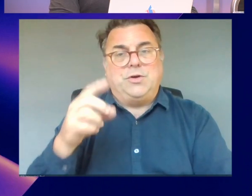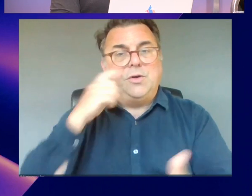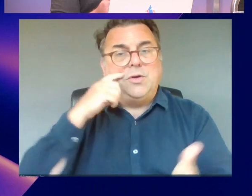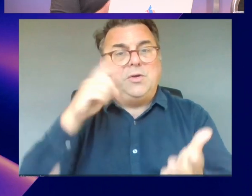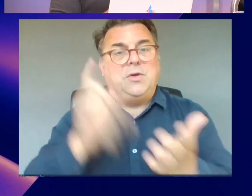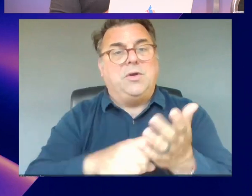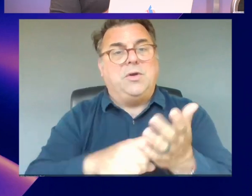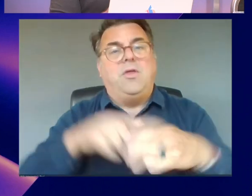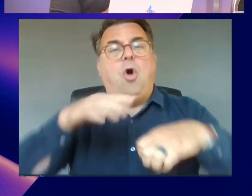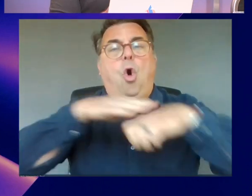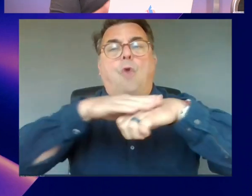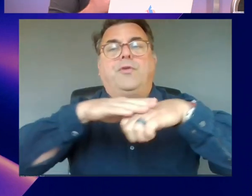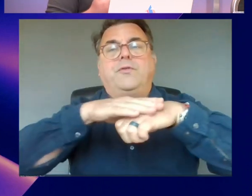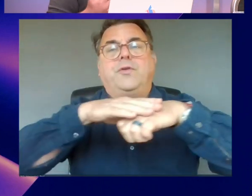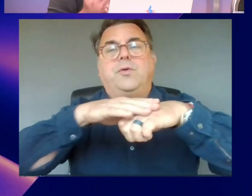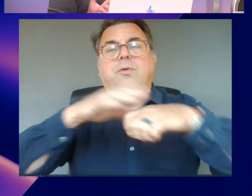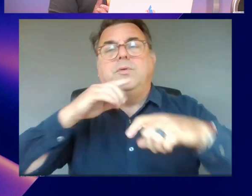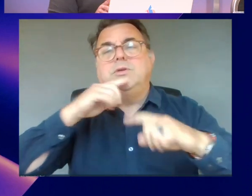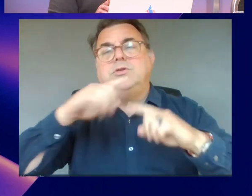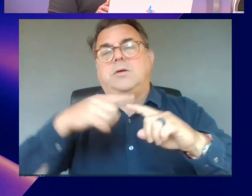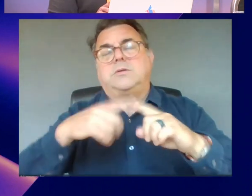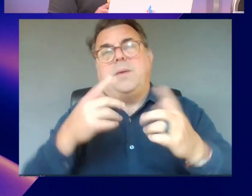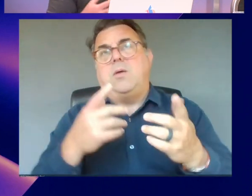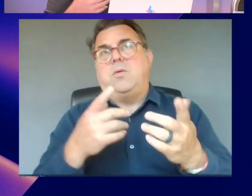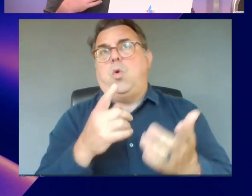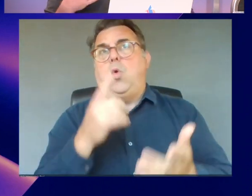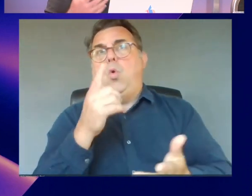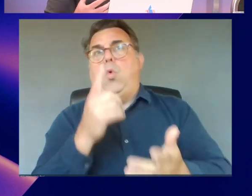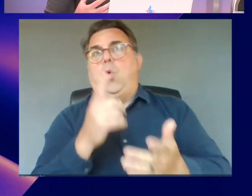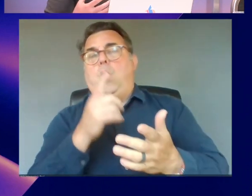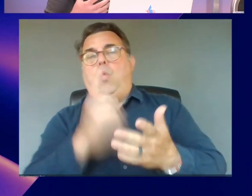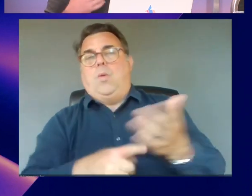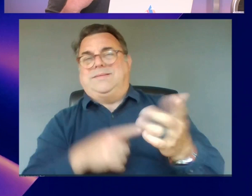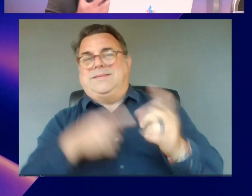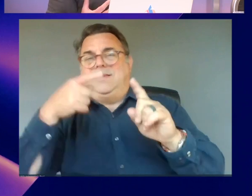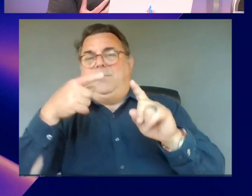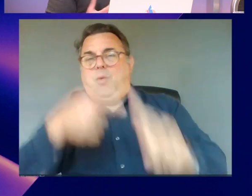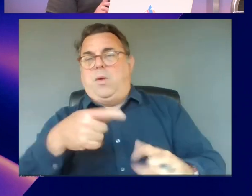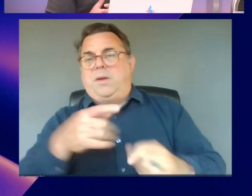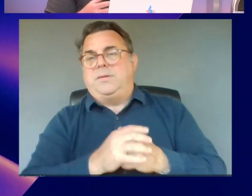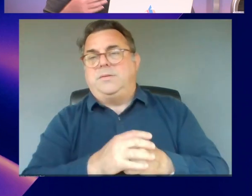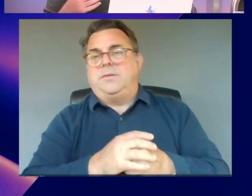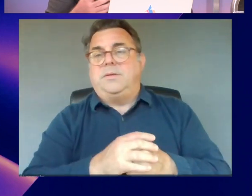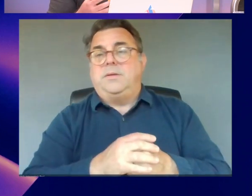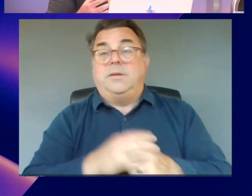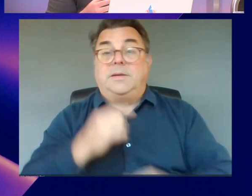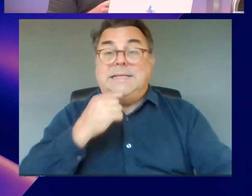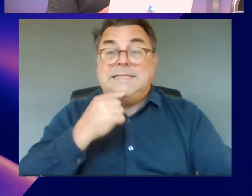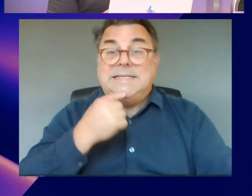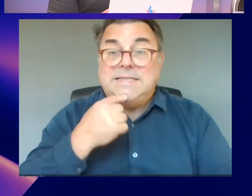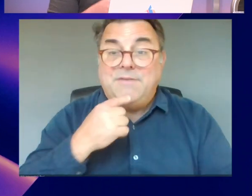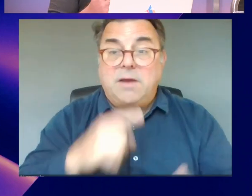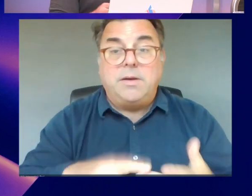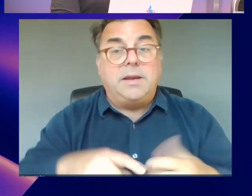It just talks about what is this insight mentioning? It'll talk about the severity, it'll talk about the time, et cetera.